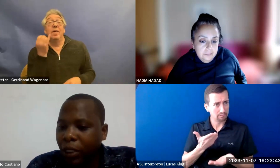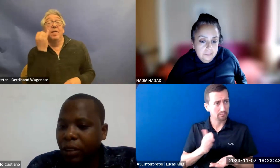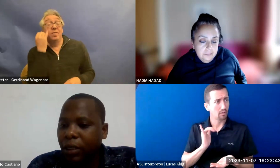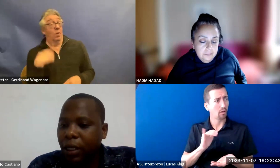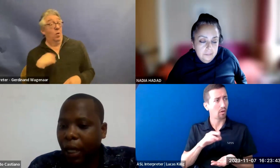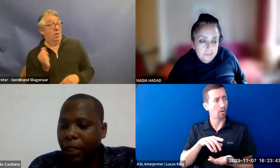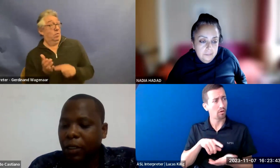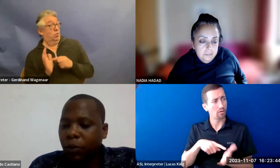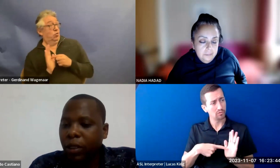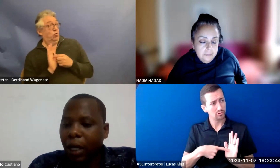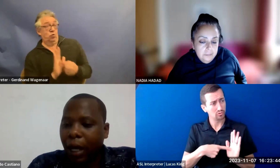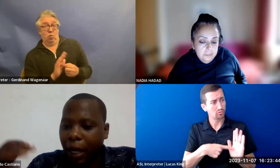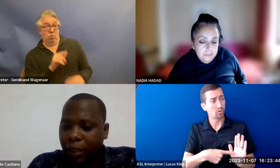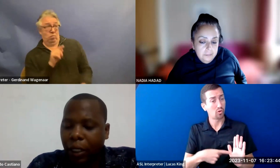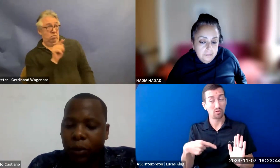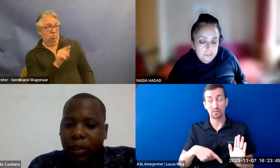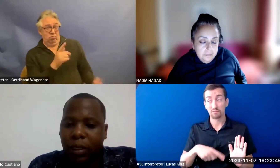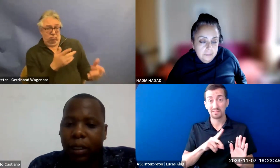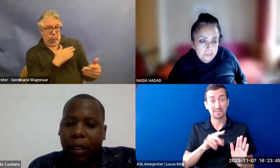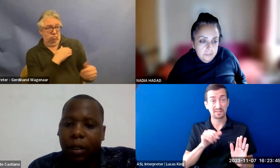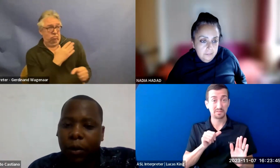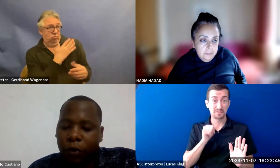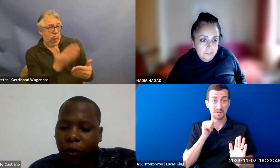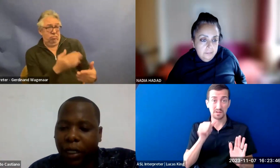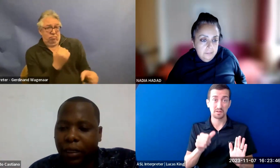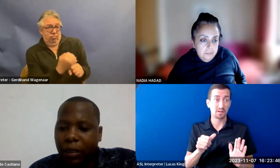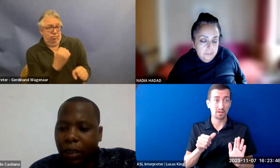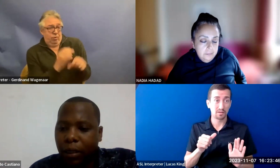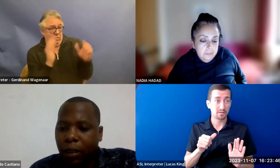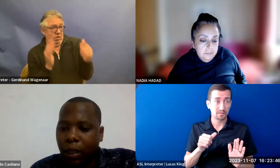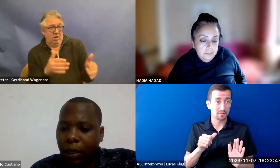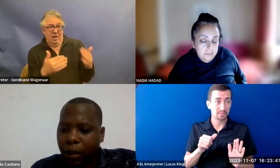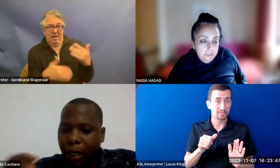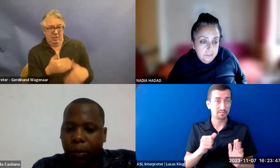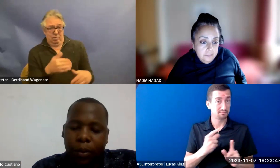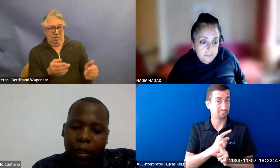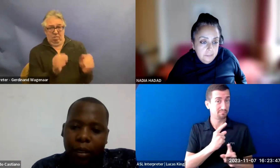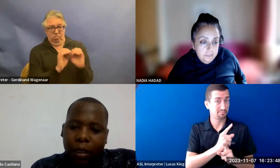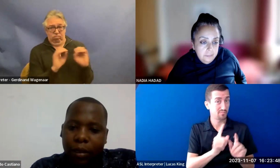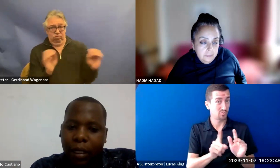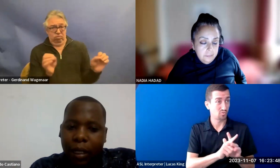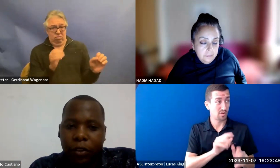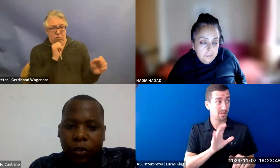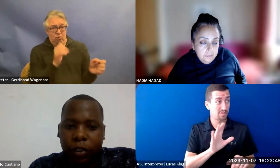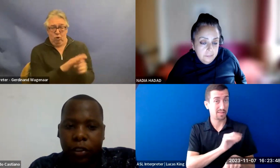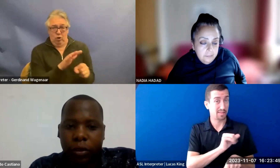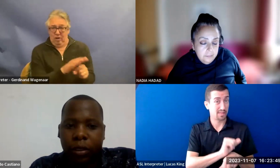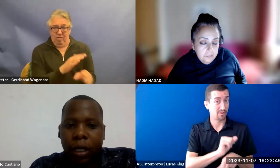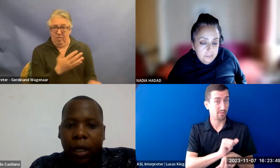that disability hasn't been adequately reflected in their interventions.